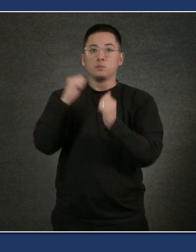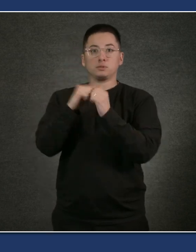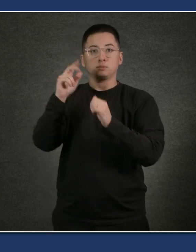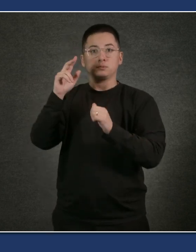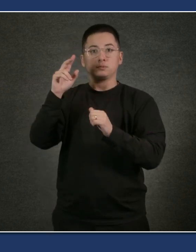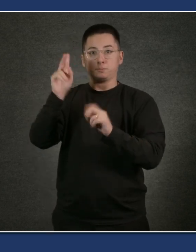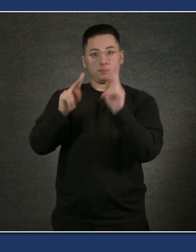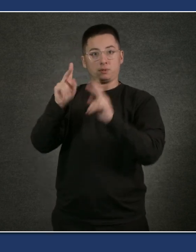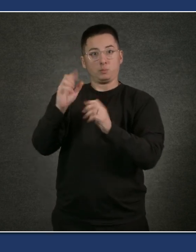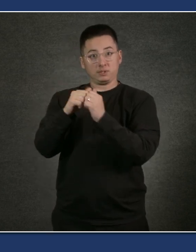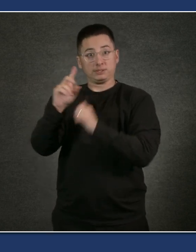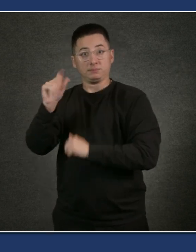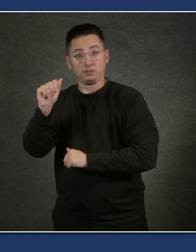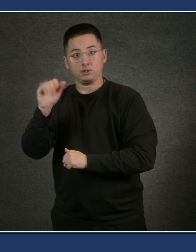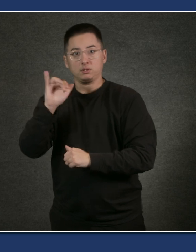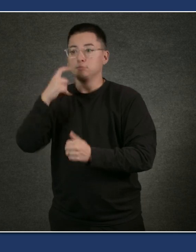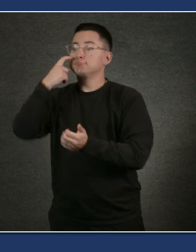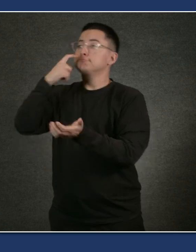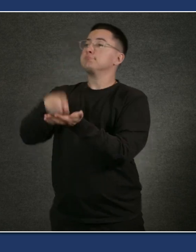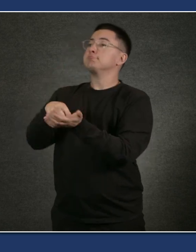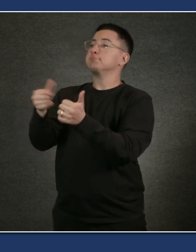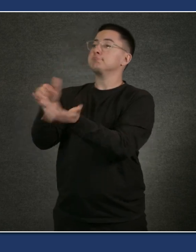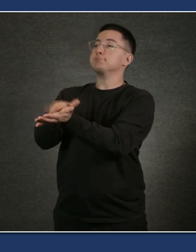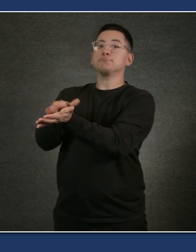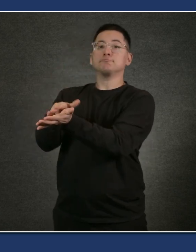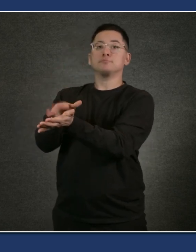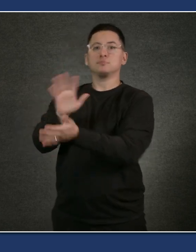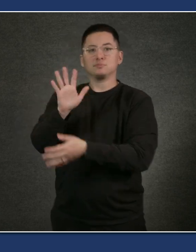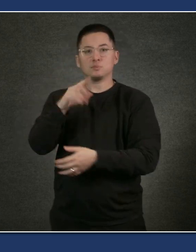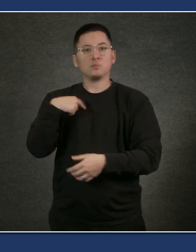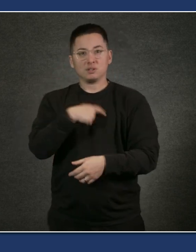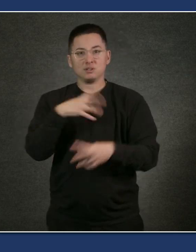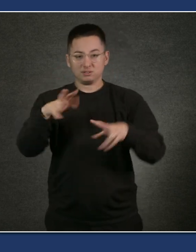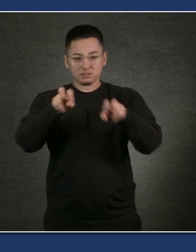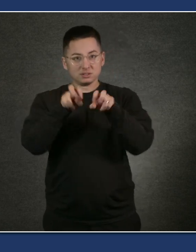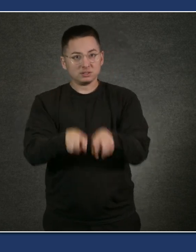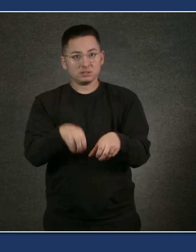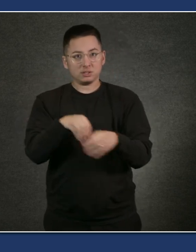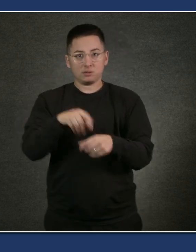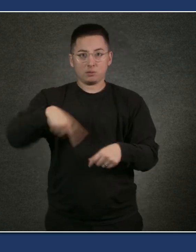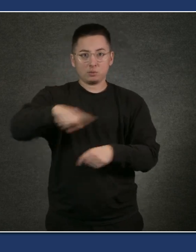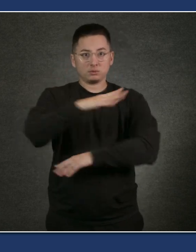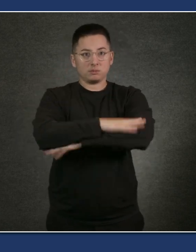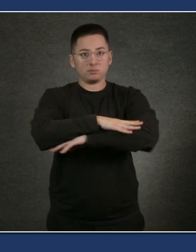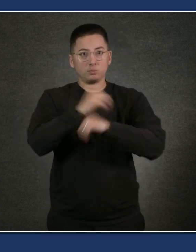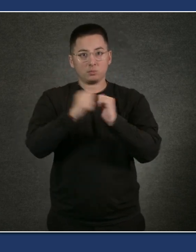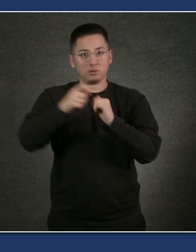We need a seat at the governing table. I know that government work, whether in an advocacy,